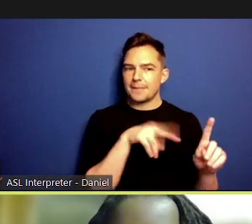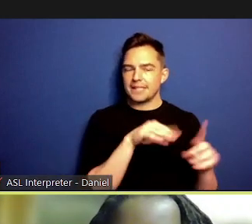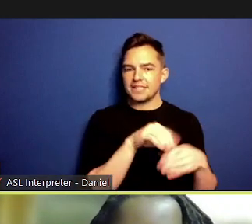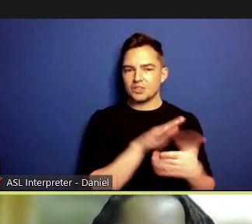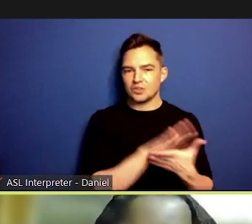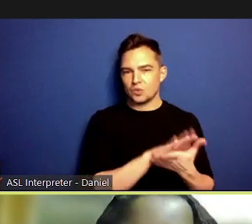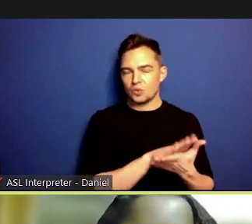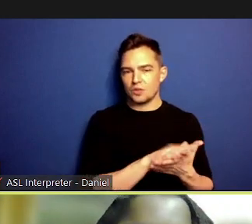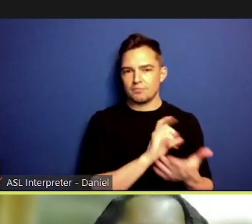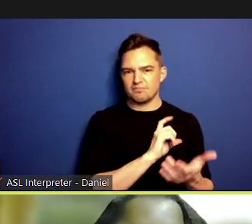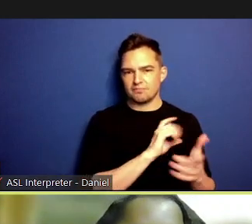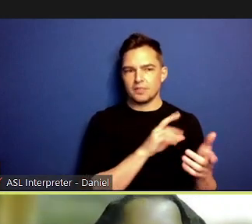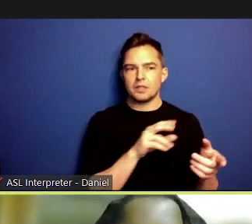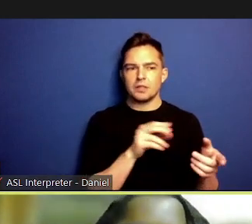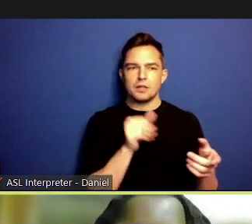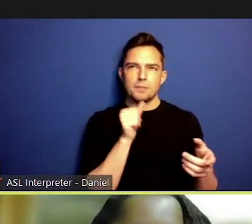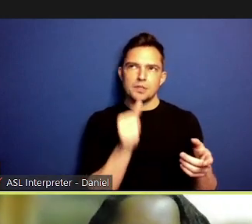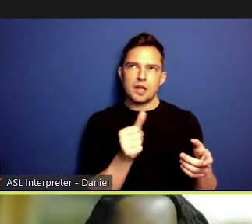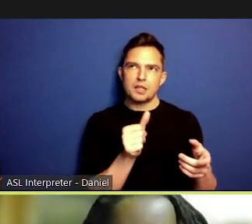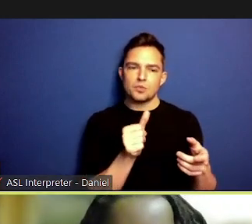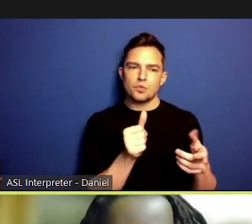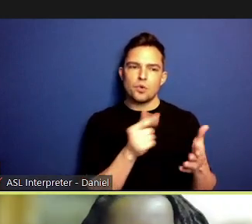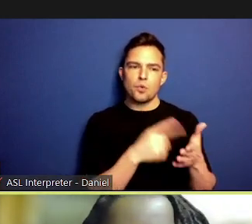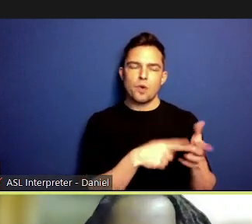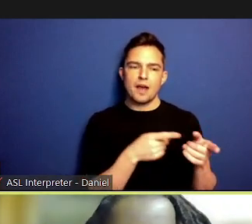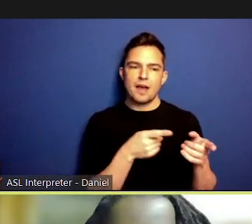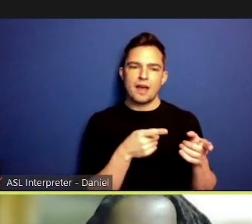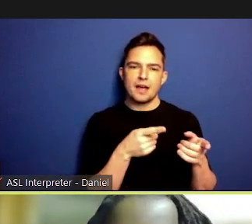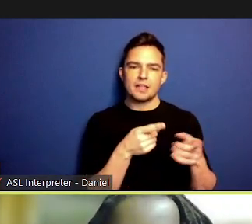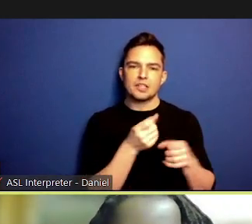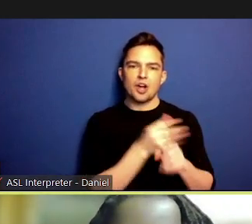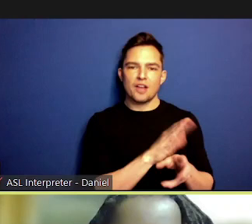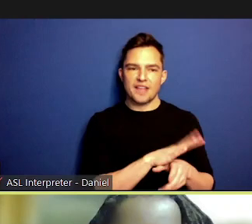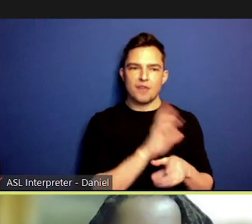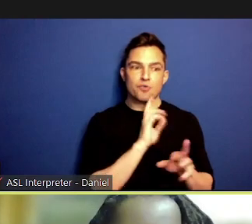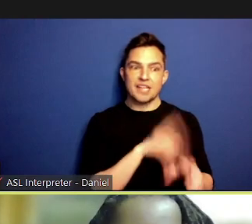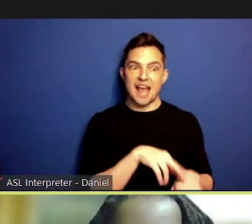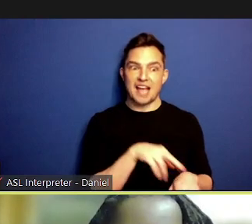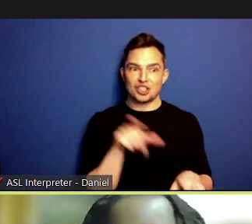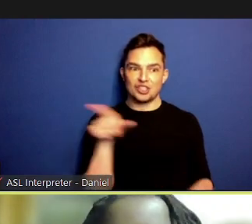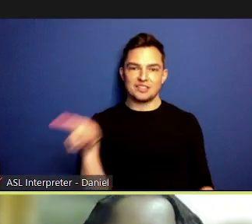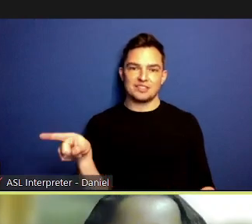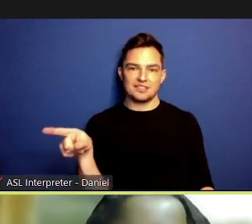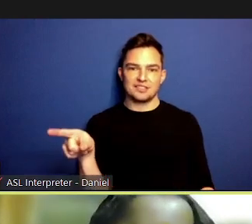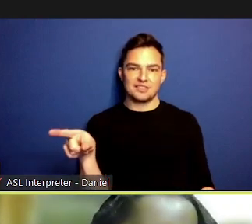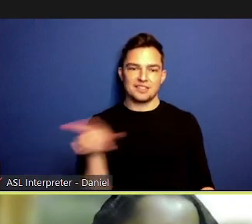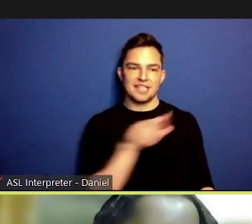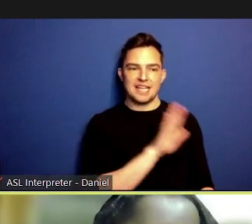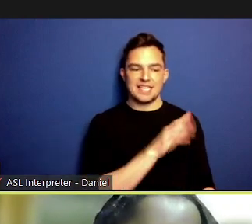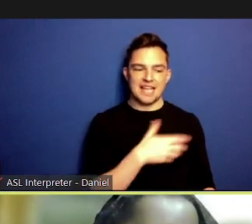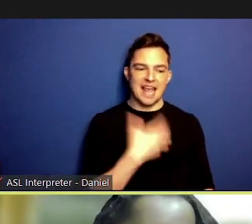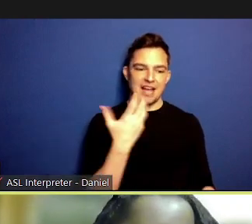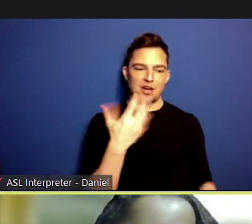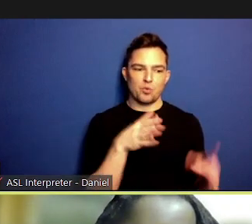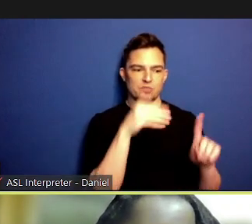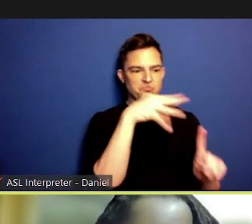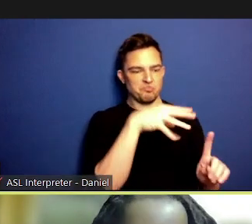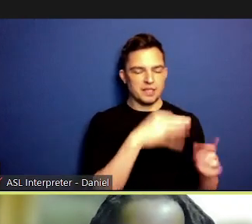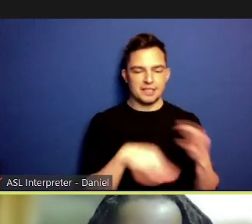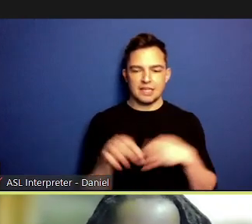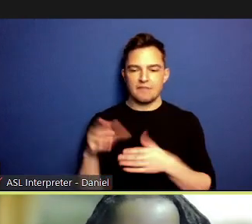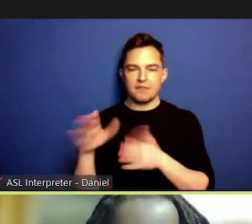the what precipitated that reaction. Yeah, so we can continue onto the next slide. So